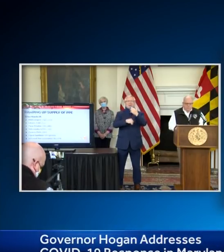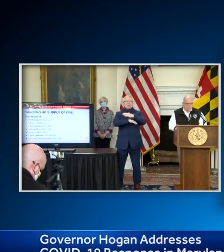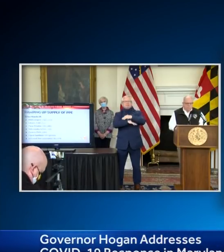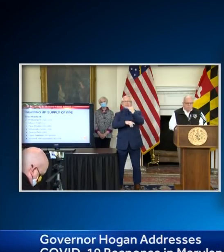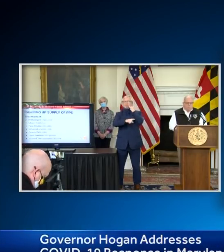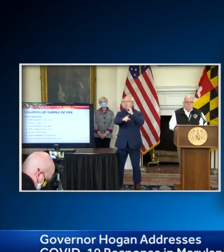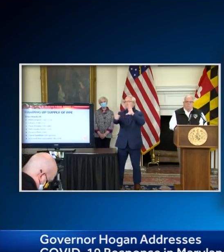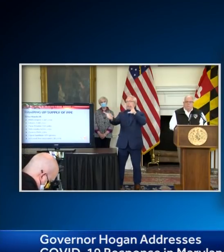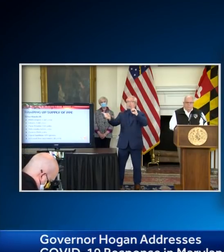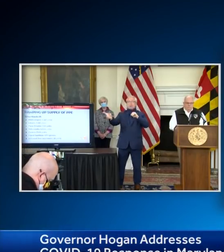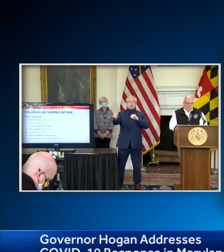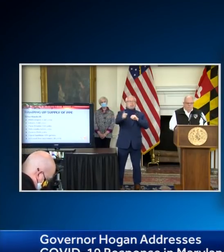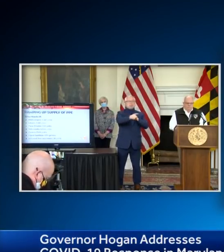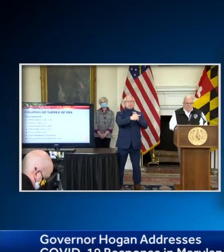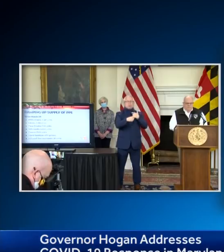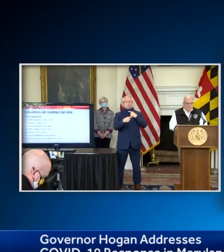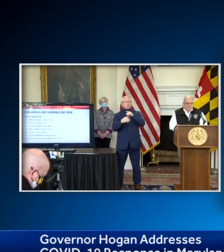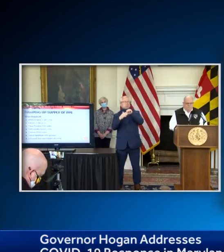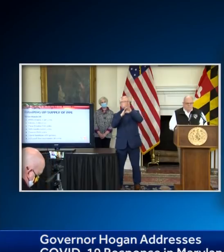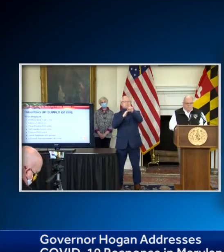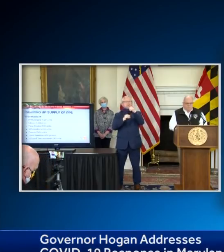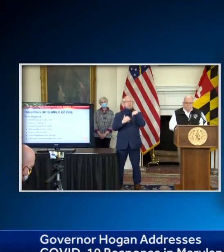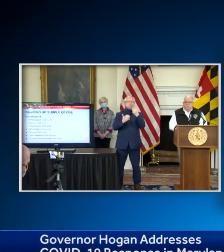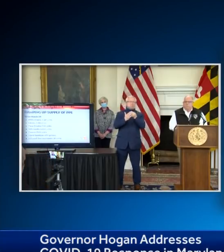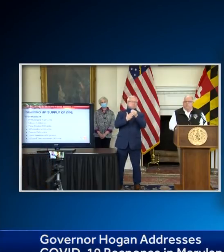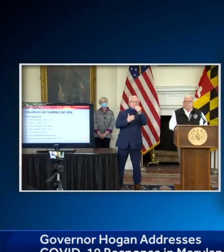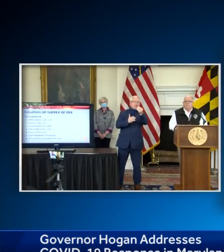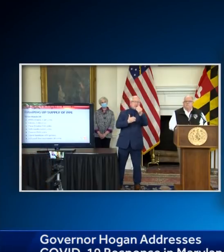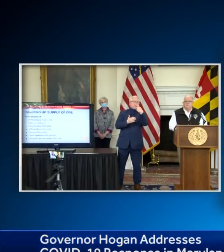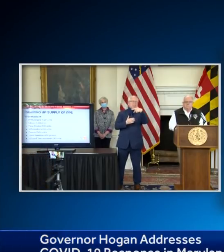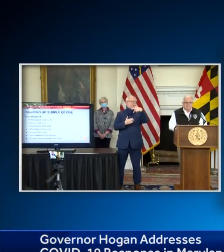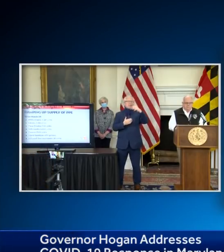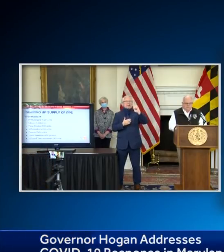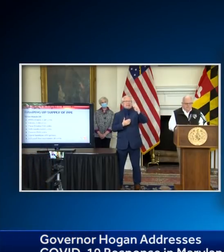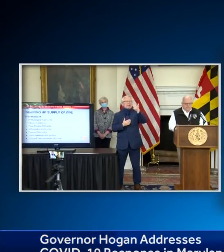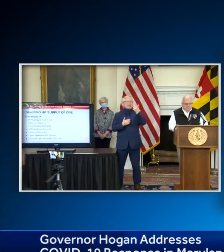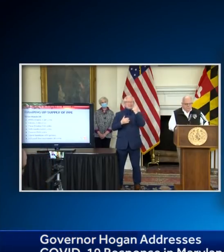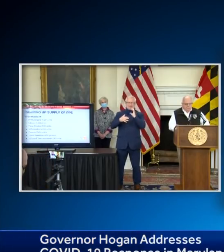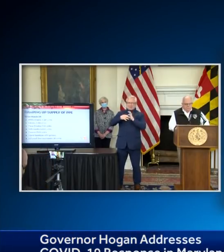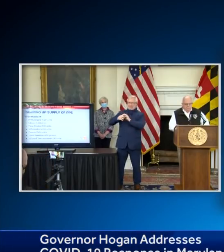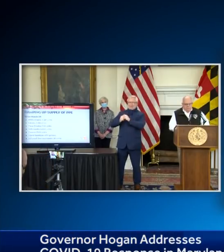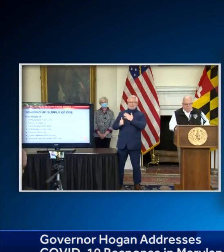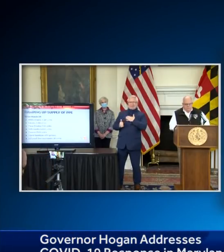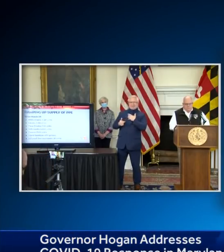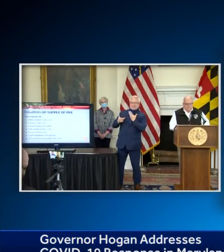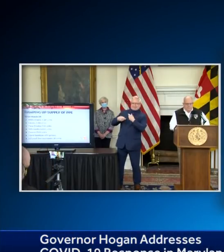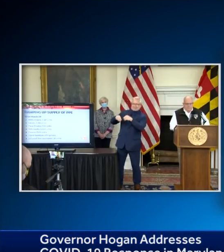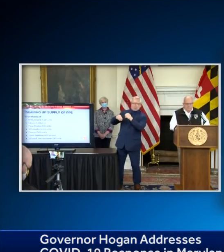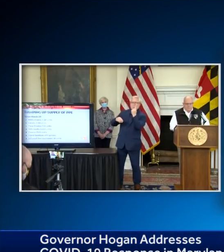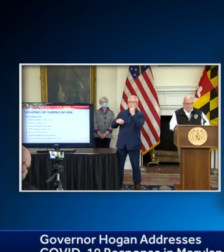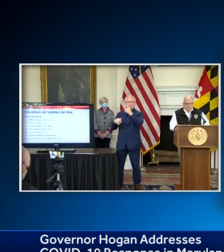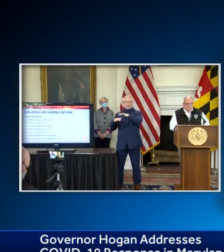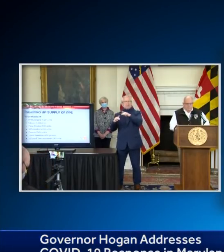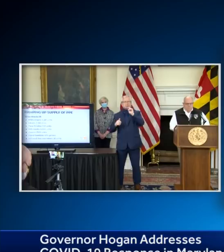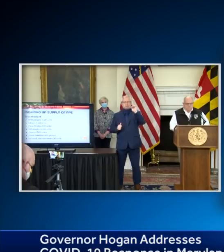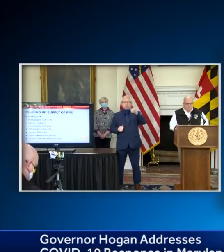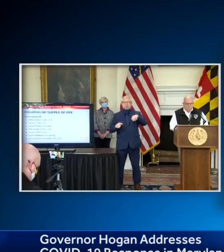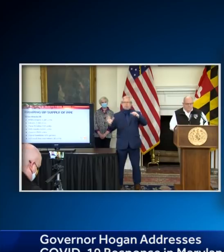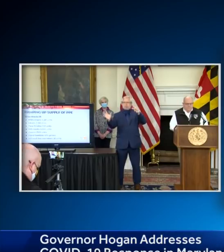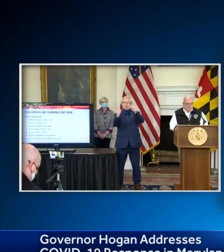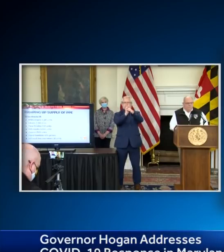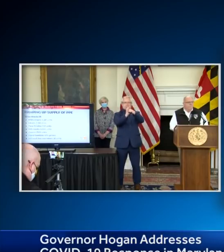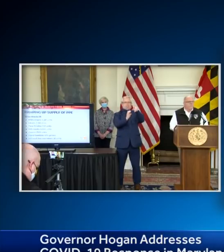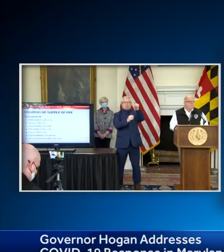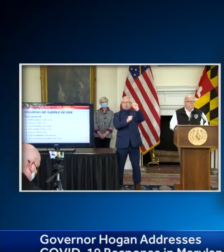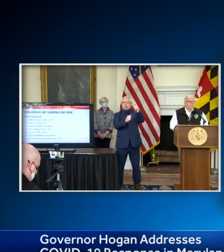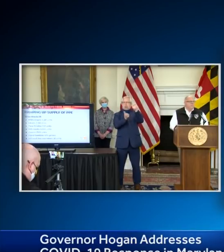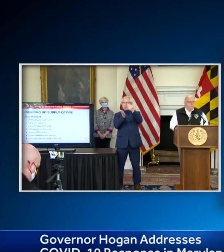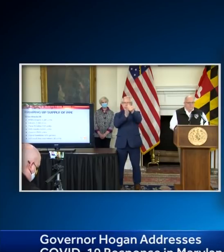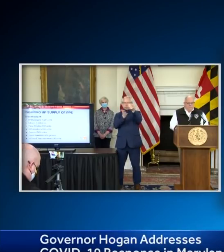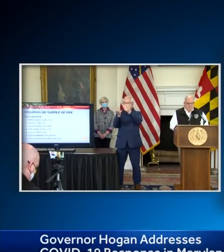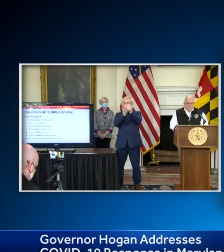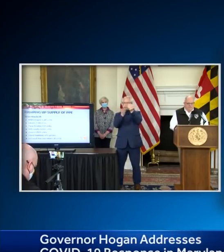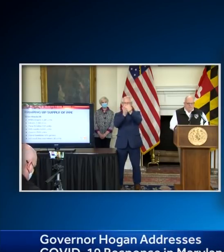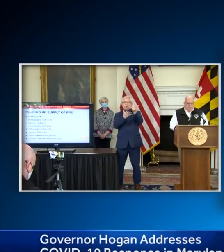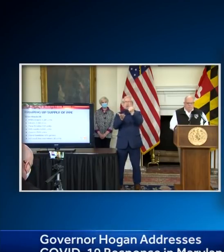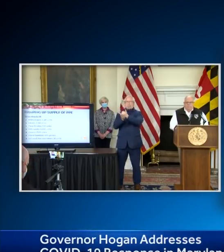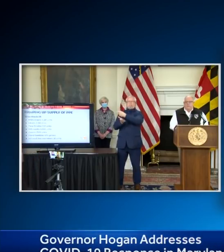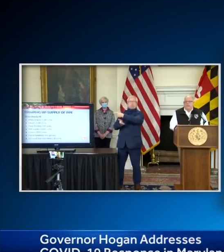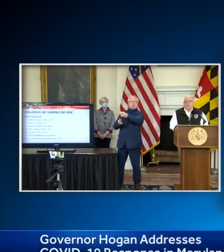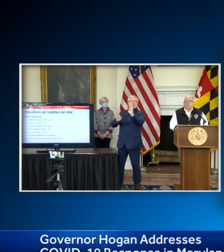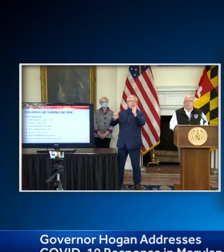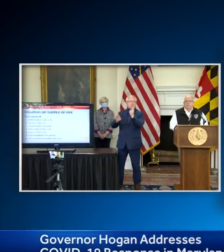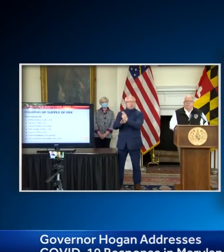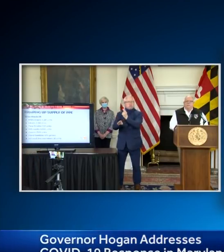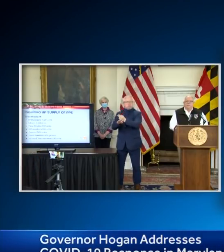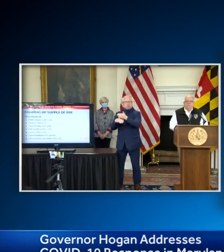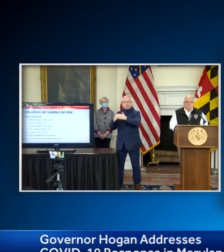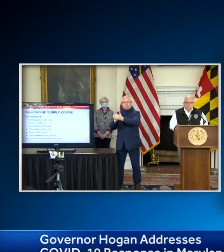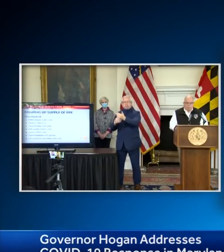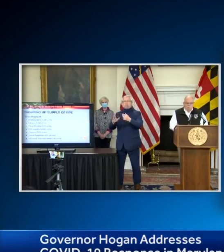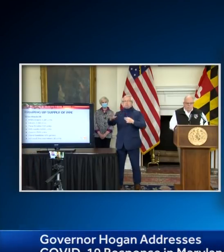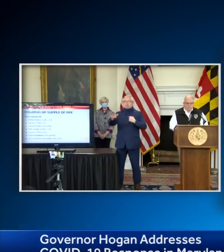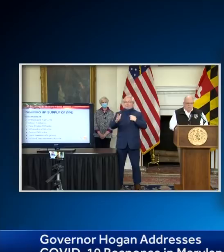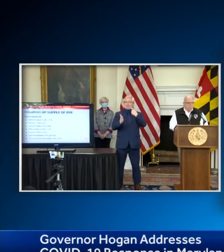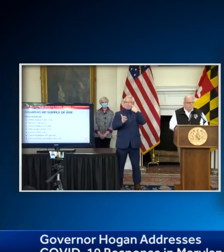THAT HELPS CONNECT MARYLAND SUPPLIERS WITH BUYERS WHO ARE LOOKING TO SOURCE PPE AT OTHER CRITICAL SUPPLIES.